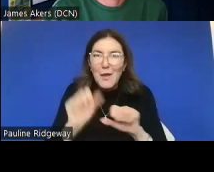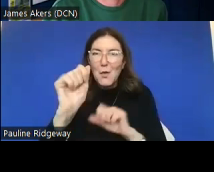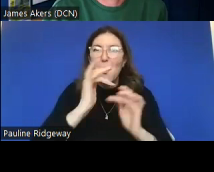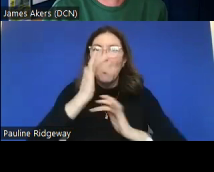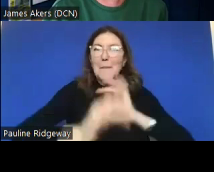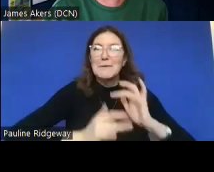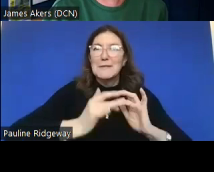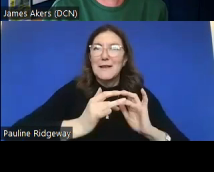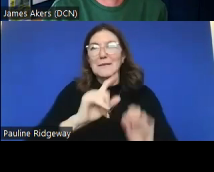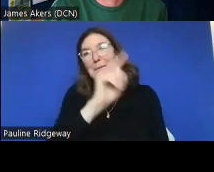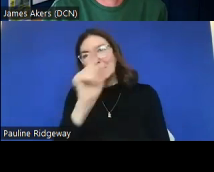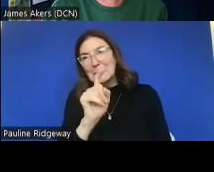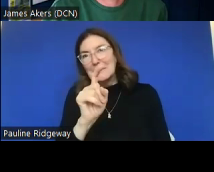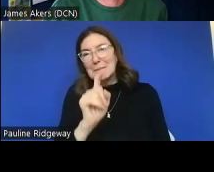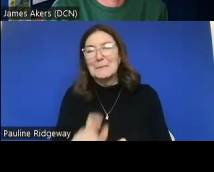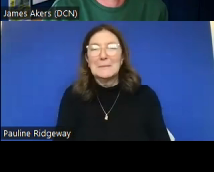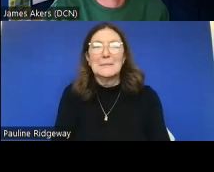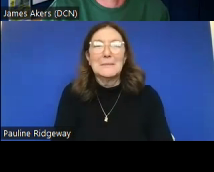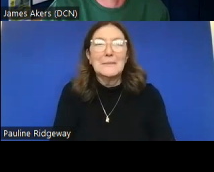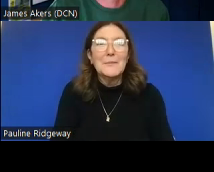My next section is compliance.